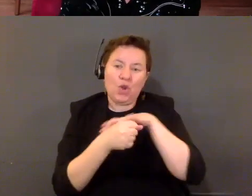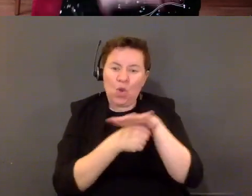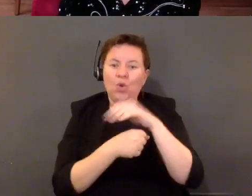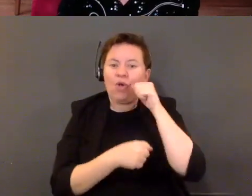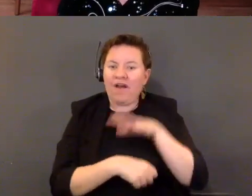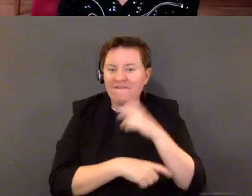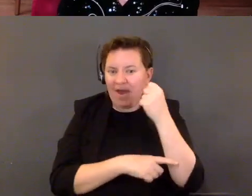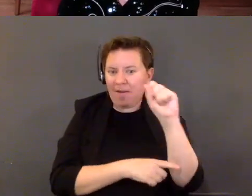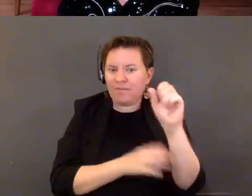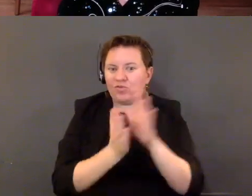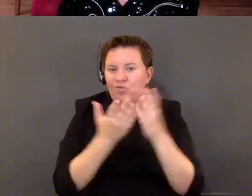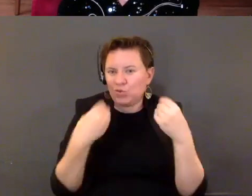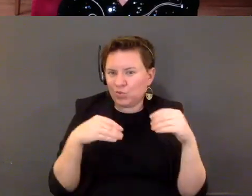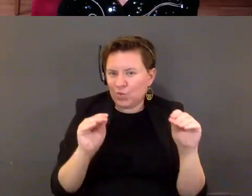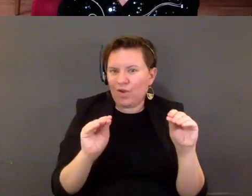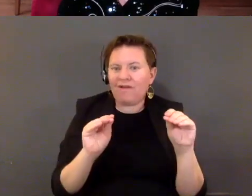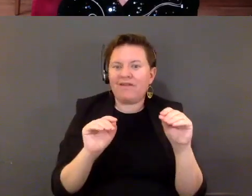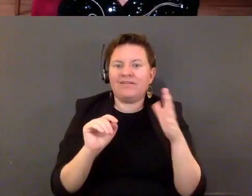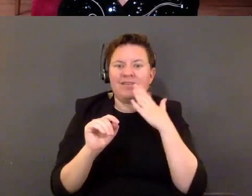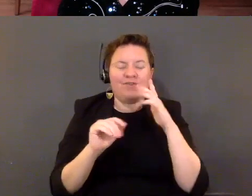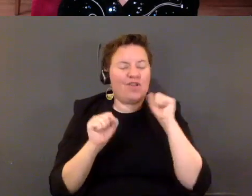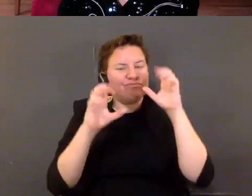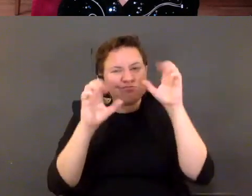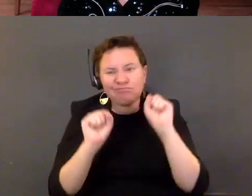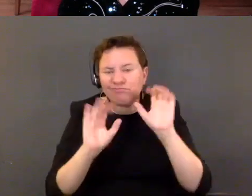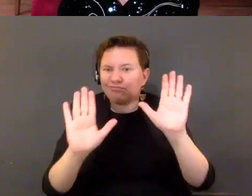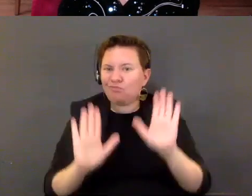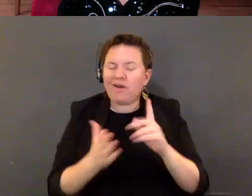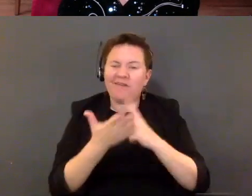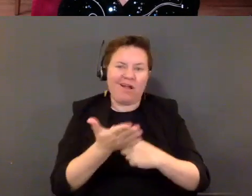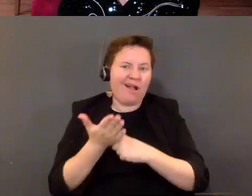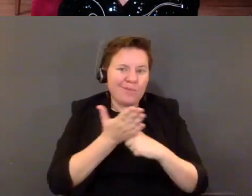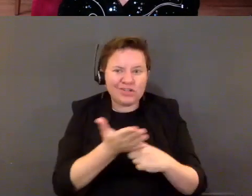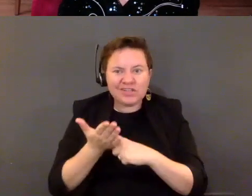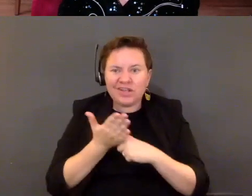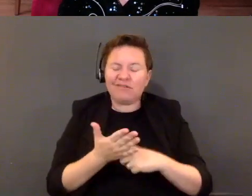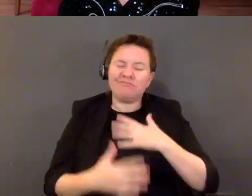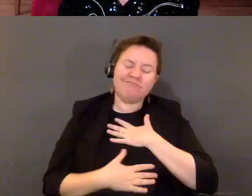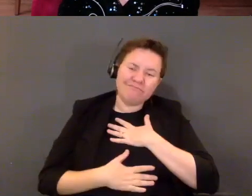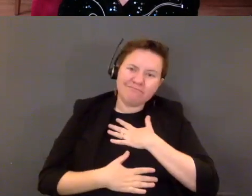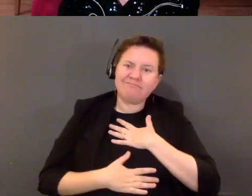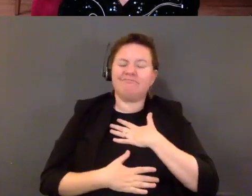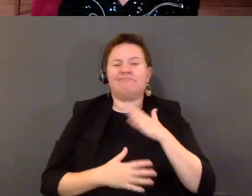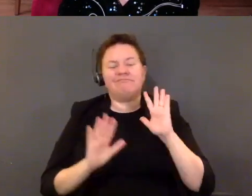thank you both for that incredible conversation it was so heartfelt and so intimate in this